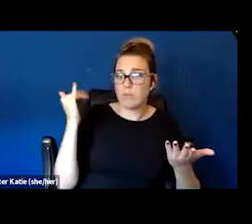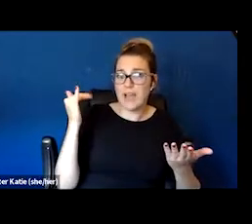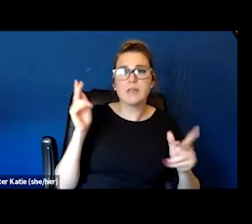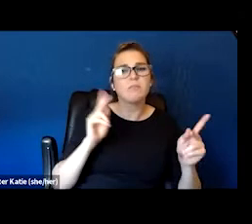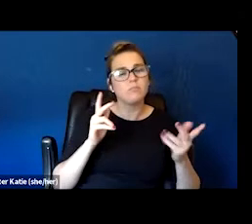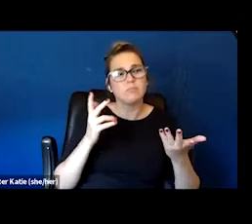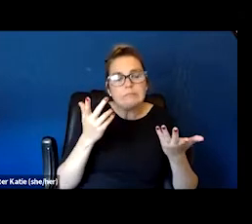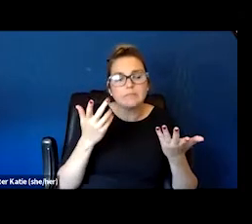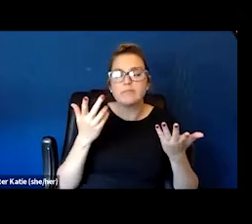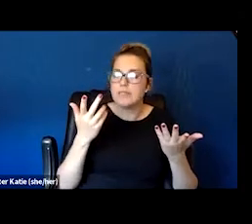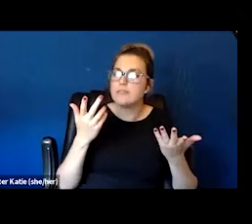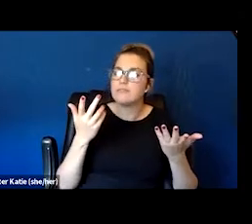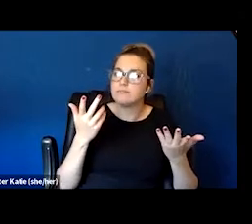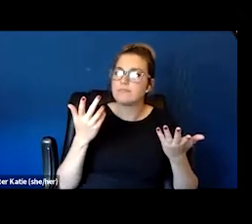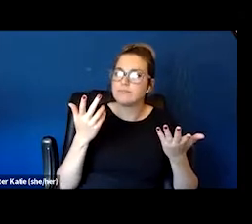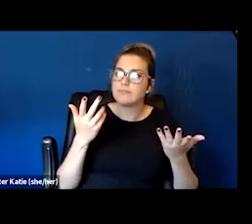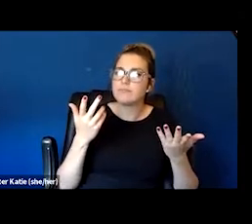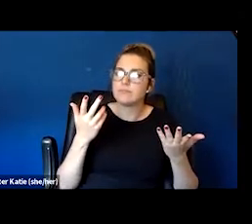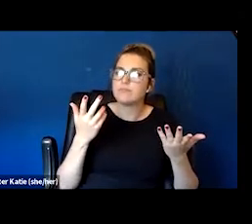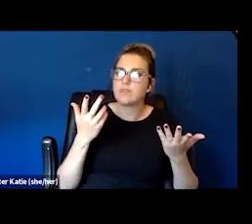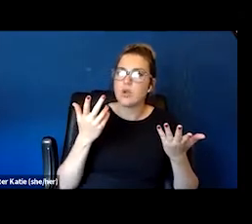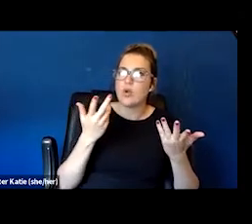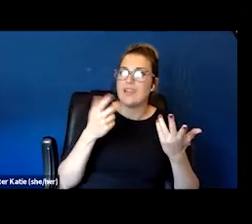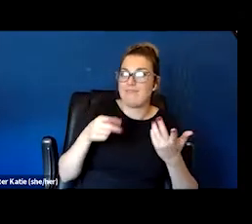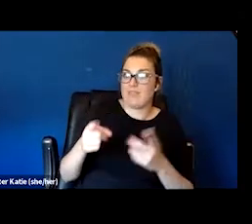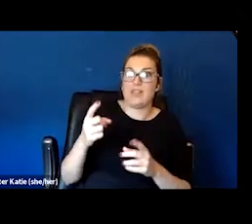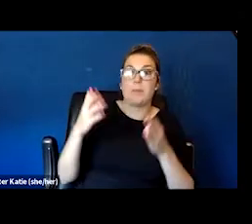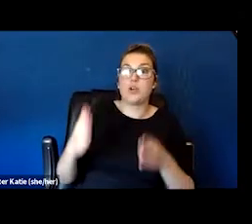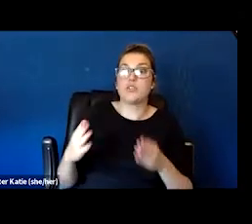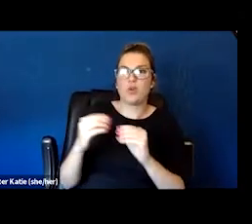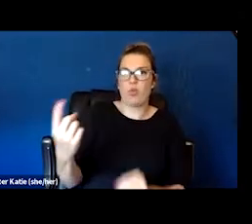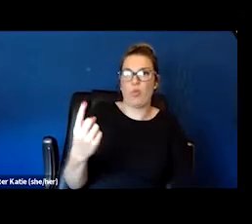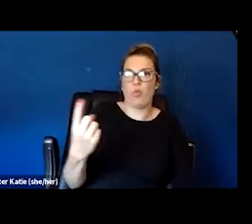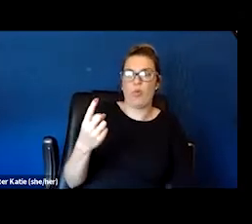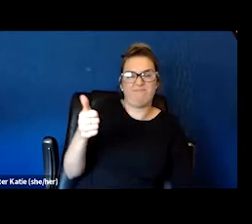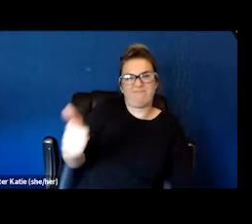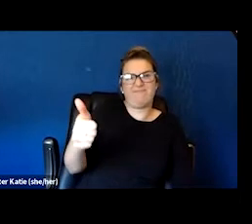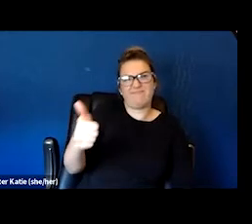to be able to navigate a really complicated network of programs that all have their own processes.